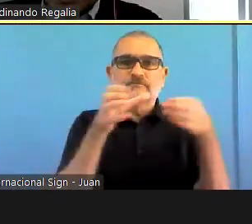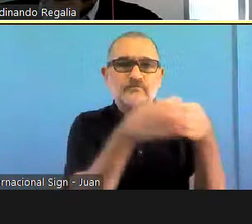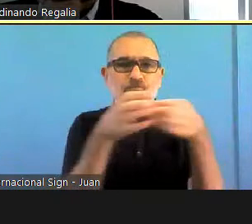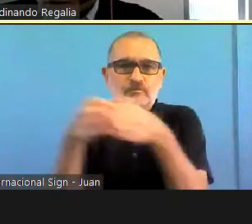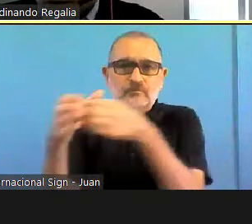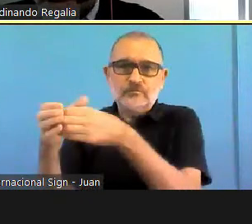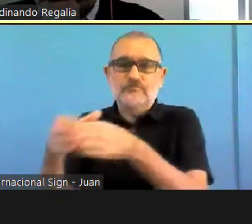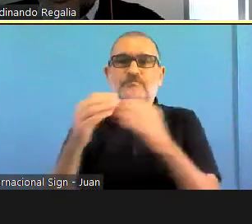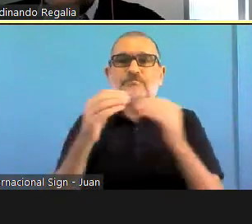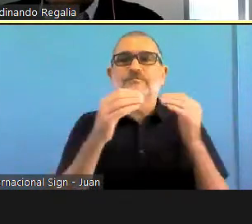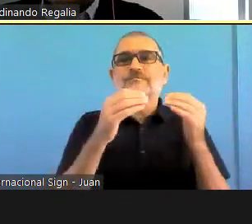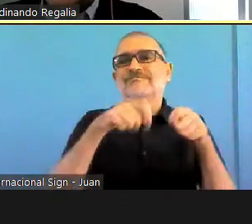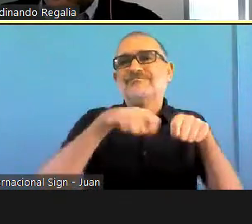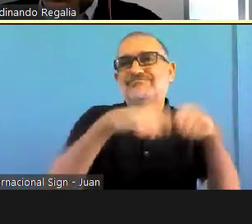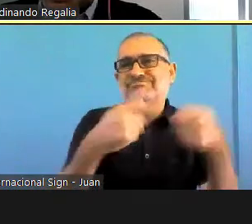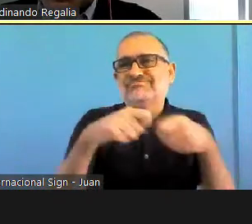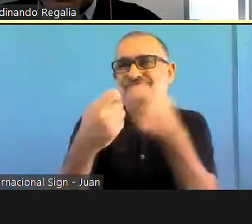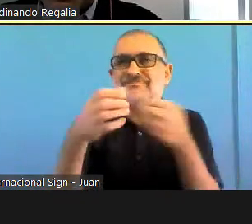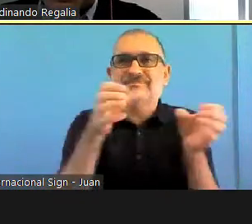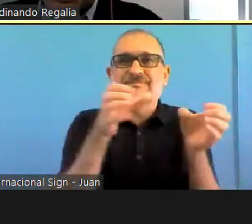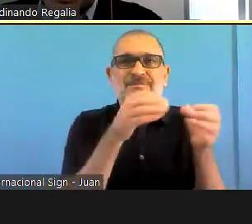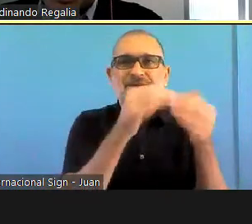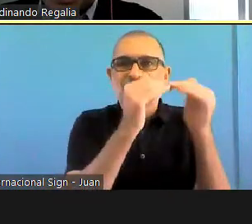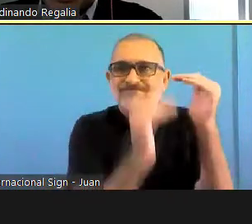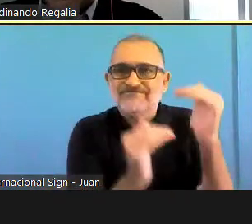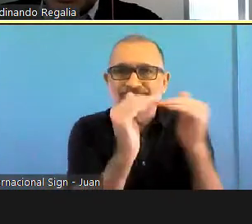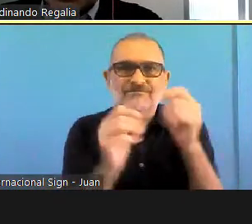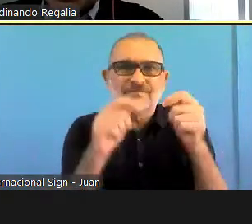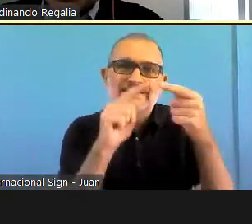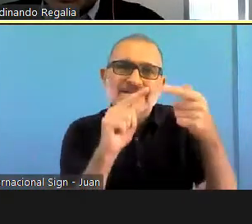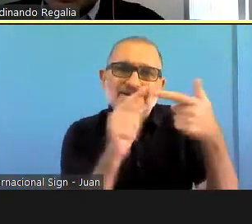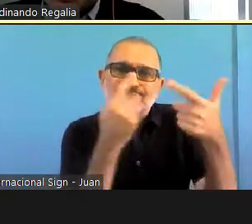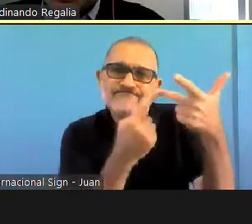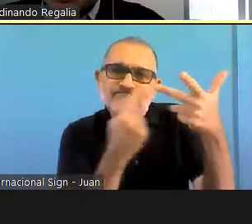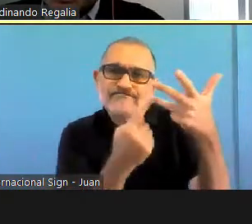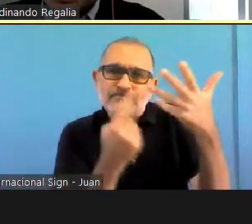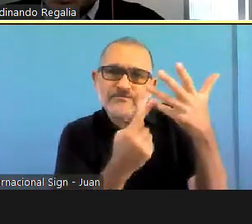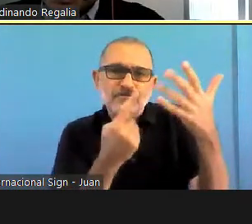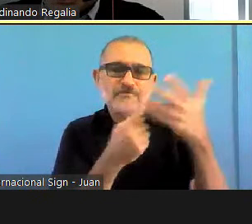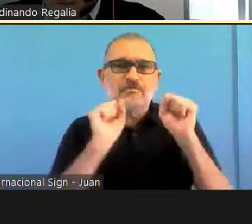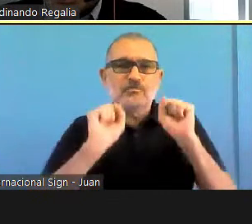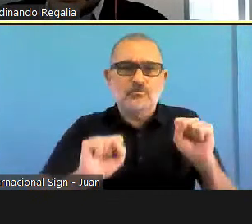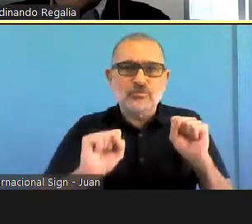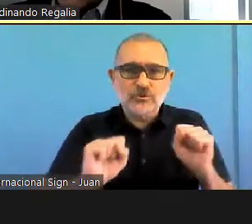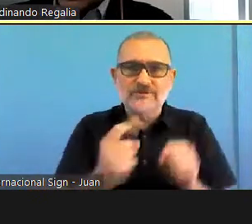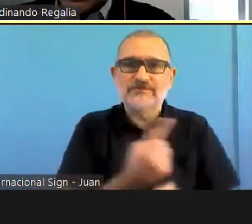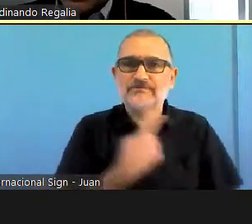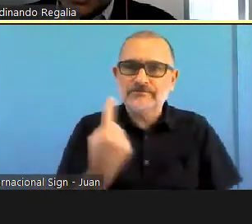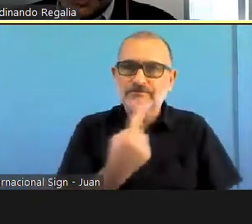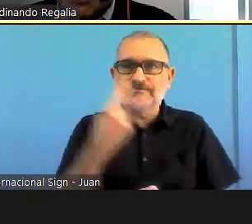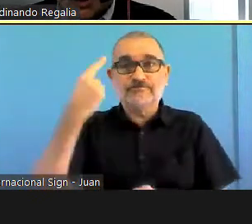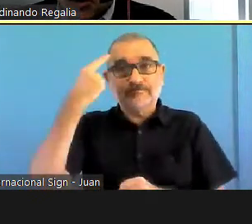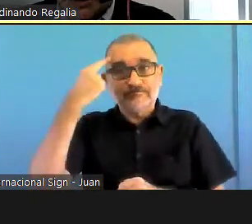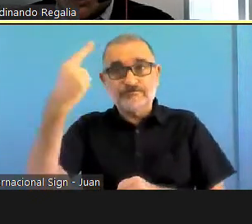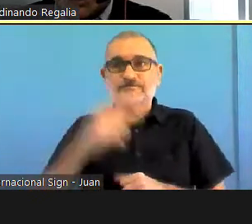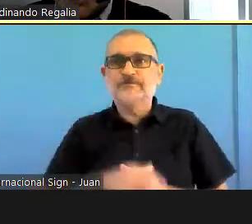when we ignore the relationship between NCDs and infectious diseases. The current situation has been called a